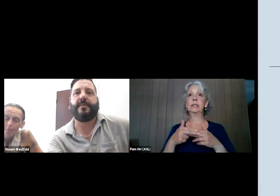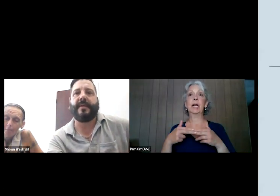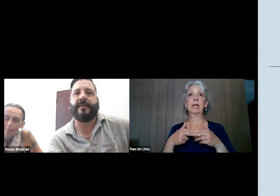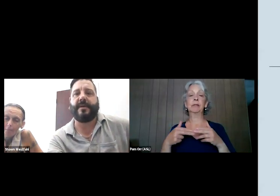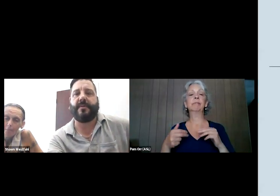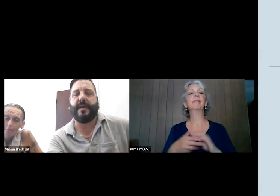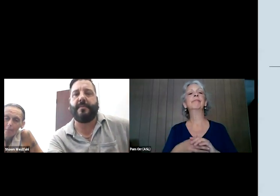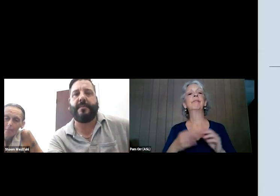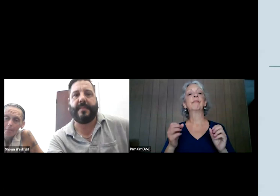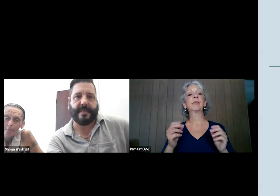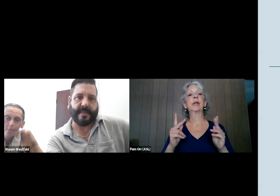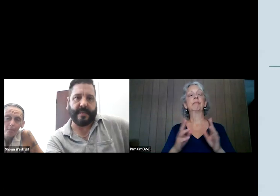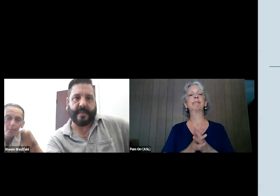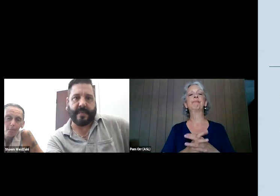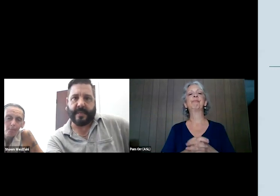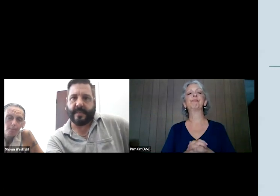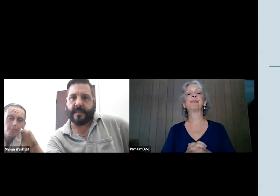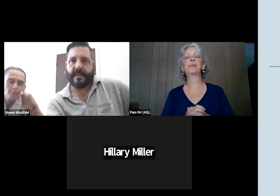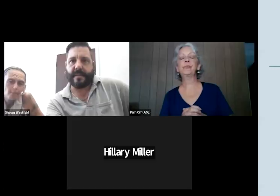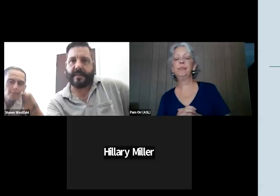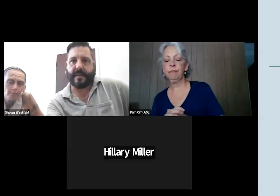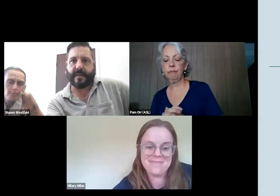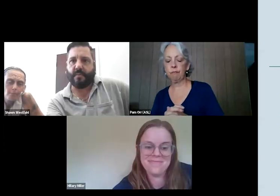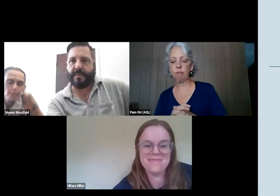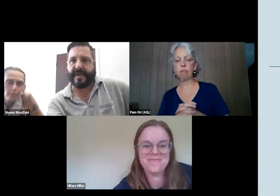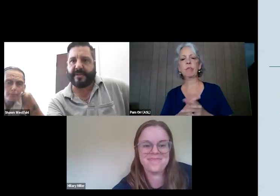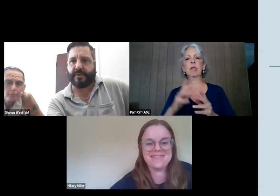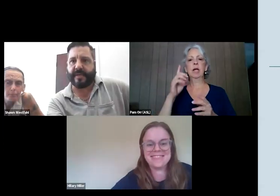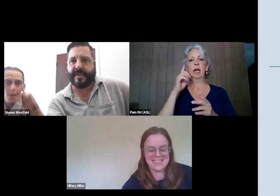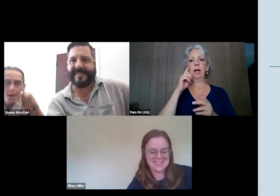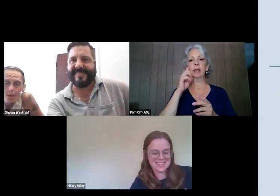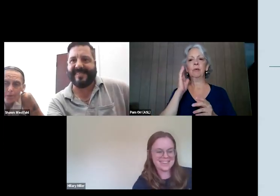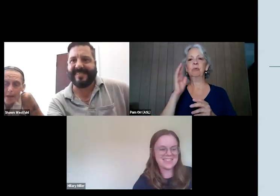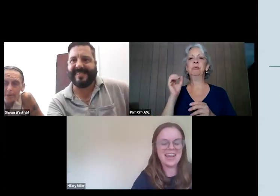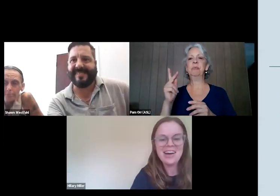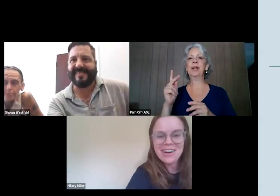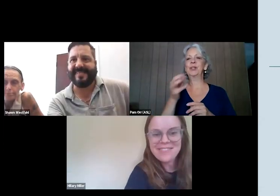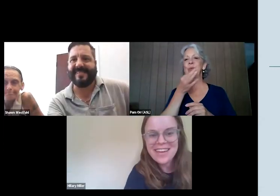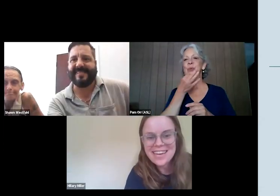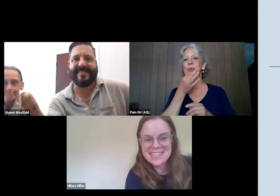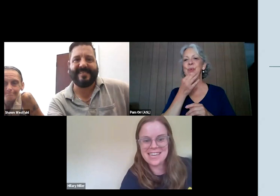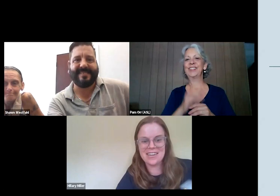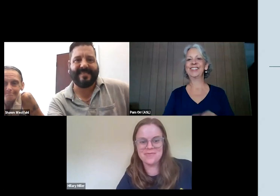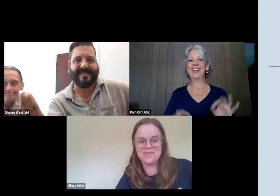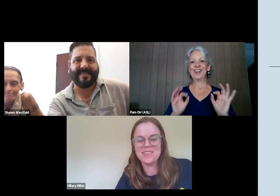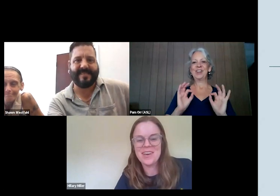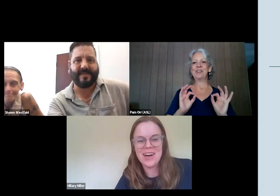All right, so I think we'll be back shortly. Okay, perfect.